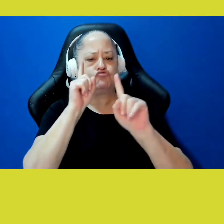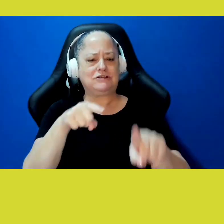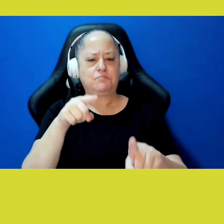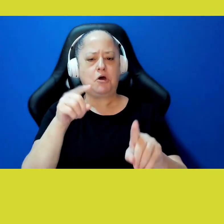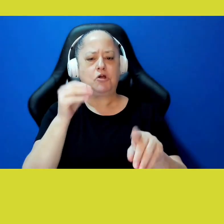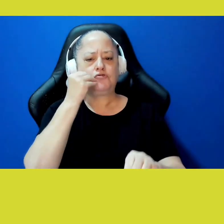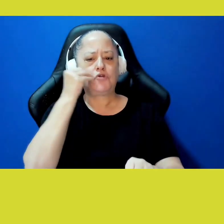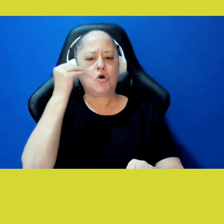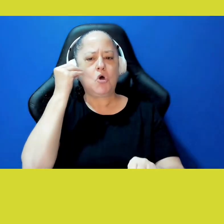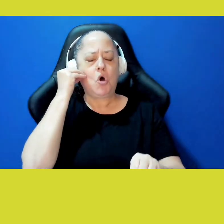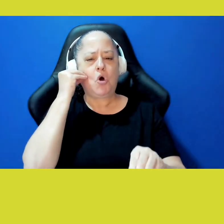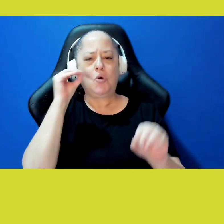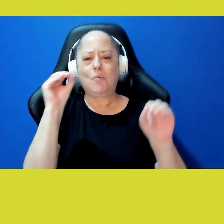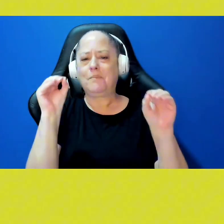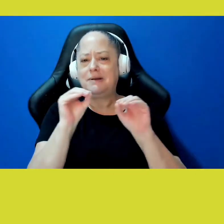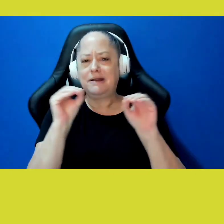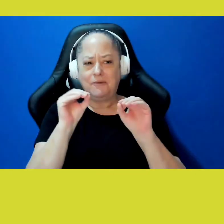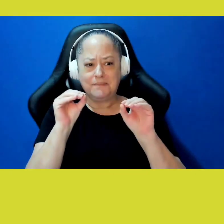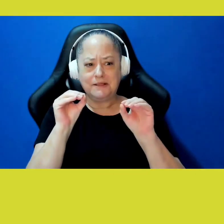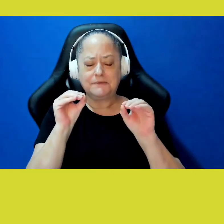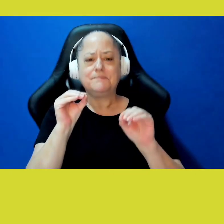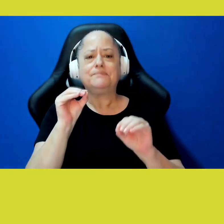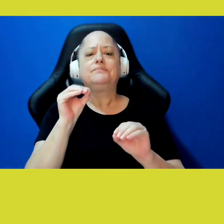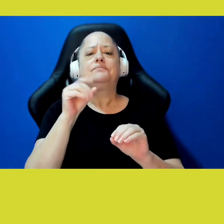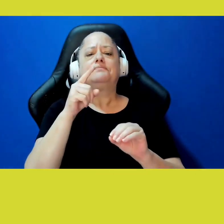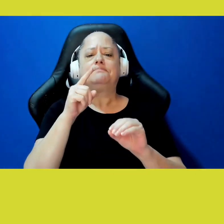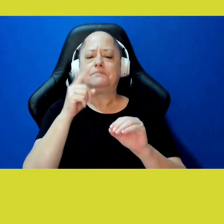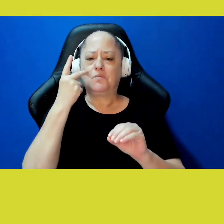So within, you know, succession we saw the VA first